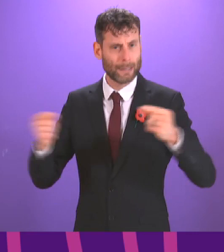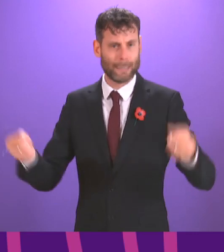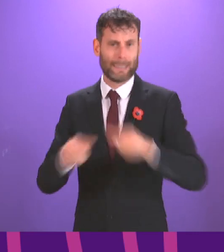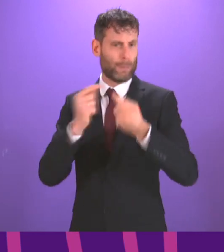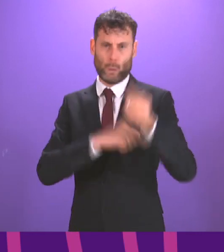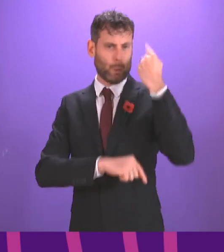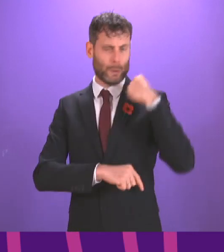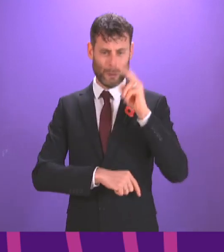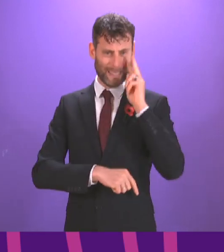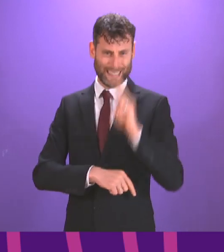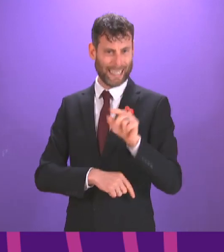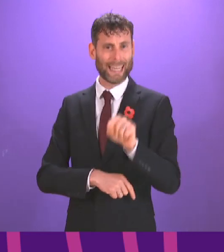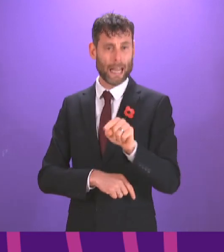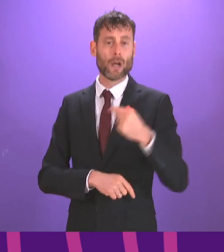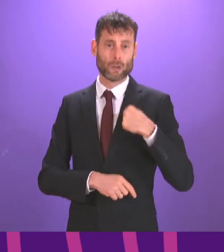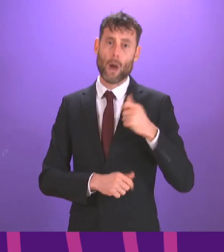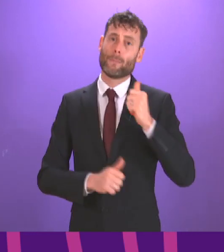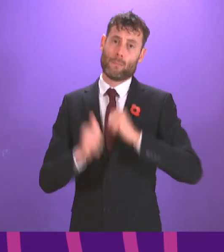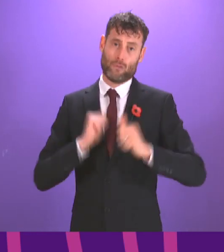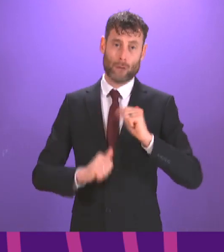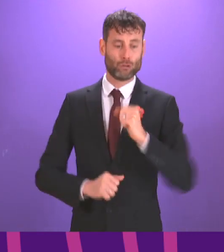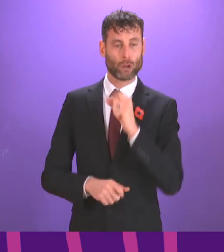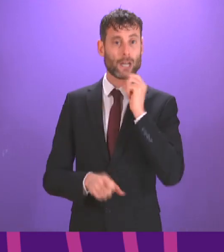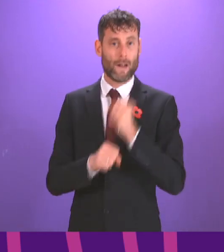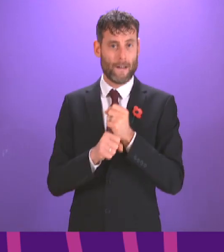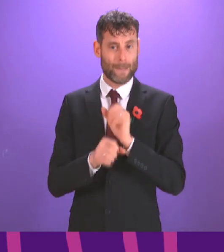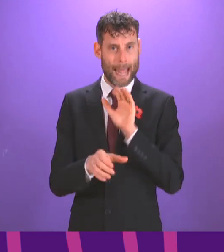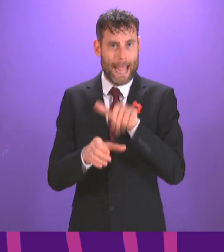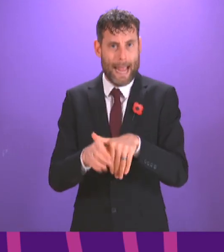the Scottish Government was able to take a small but important step yesterday in righting